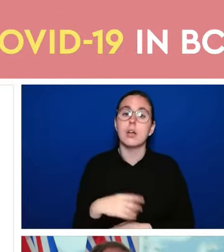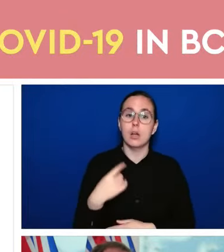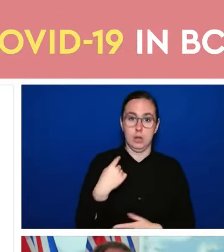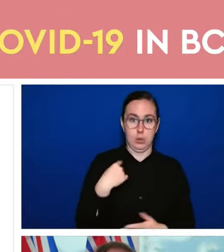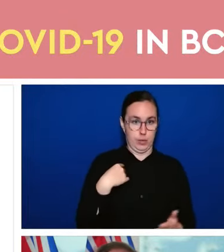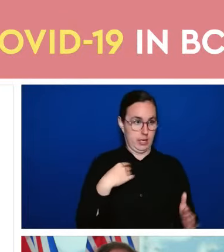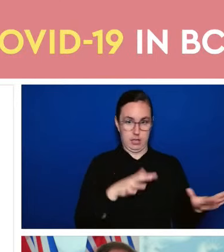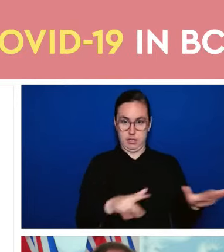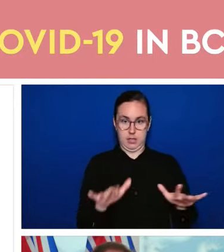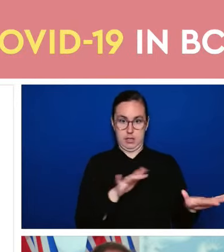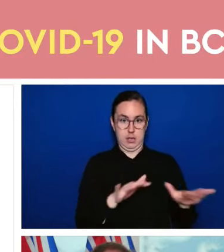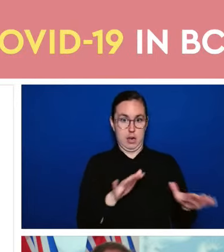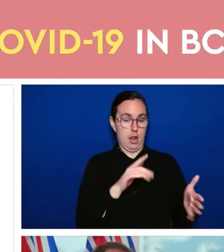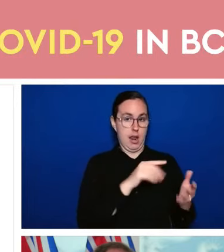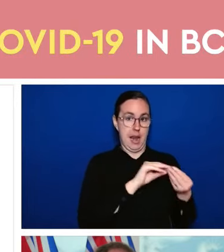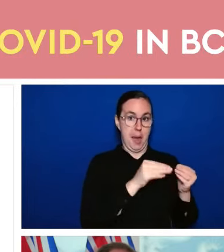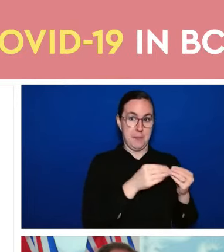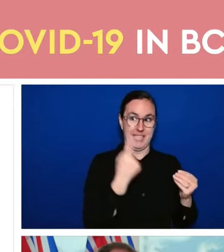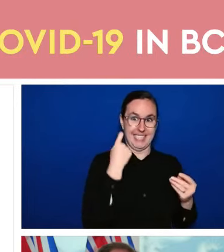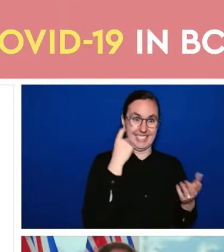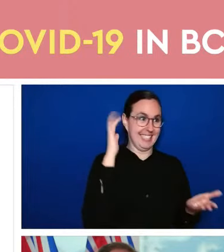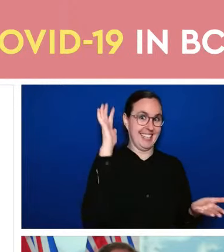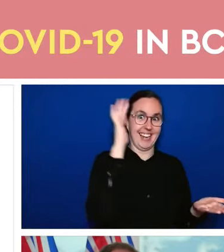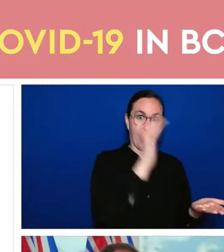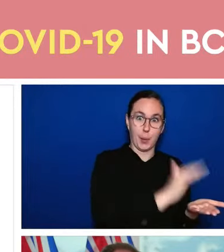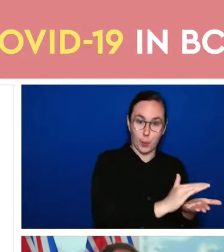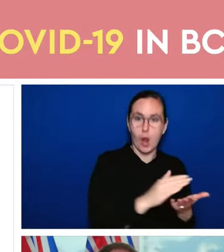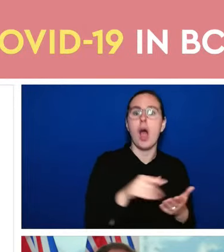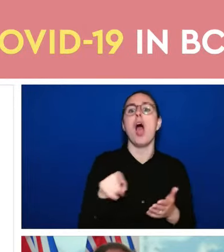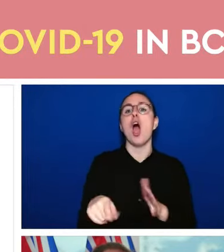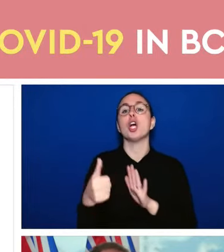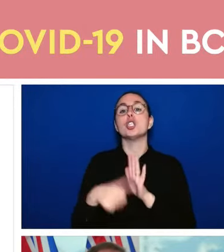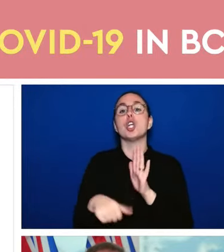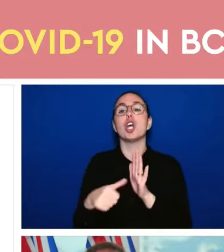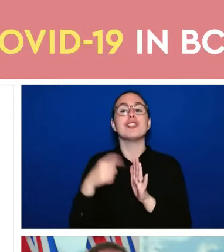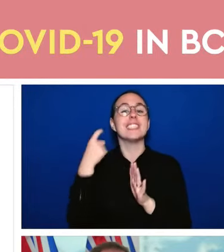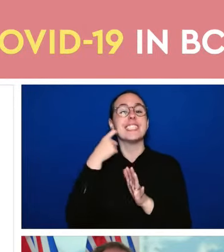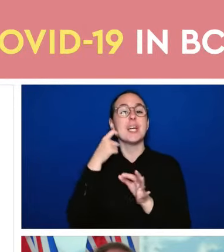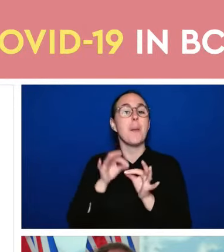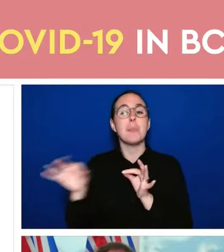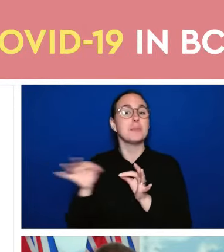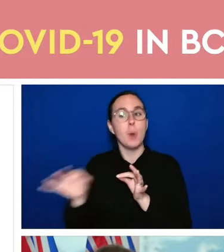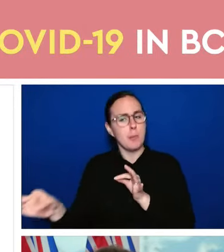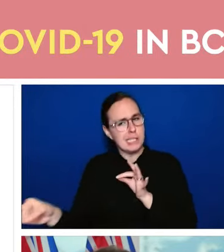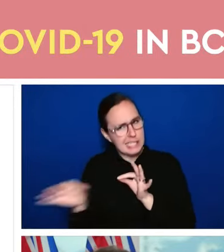weightless come down the cover nineteen pandemic why we've done